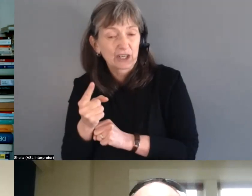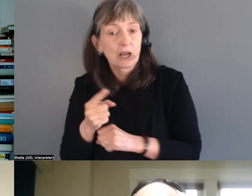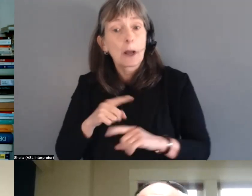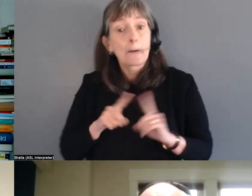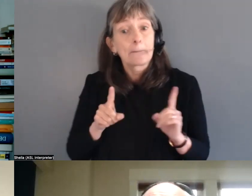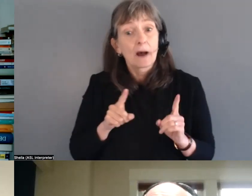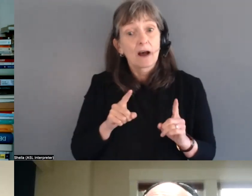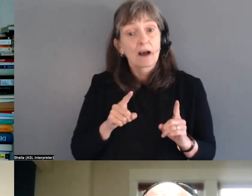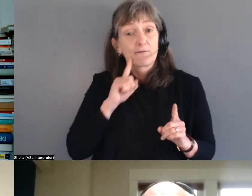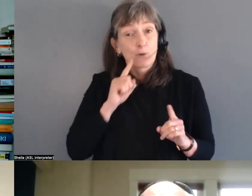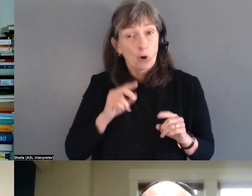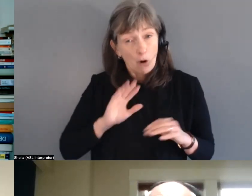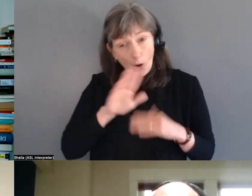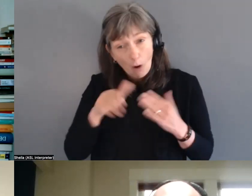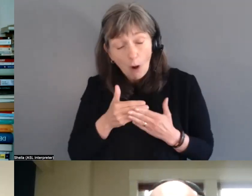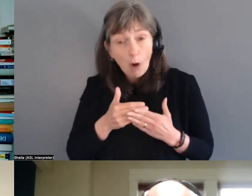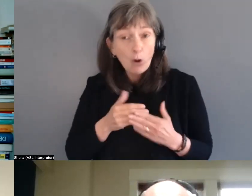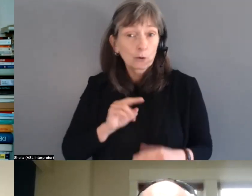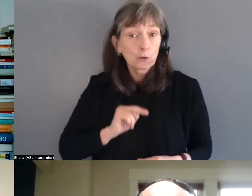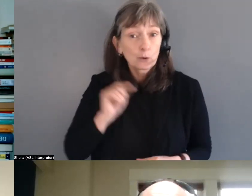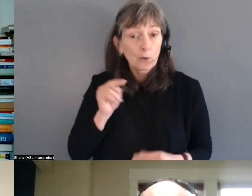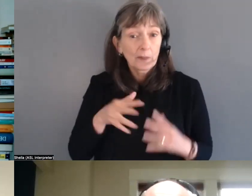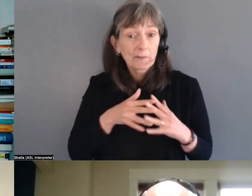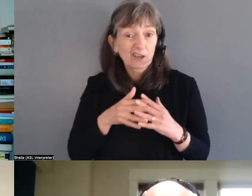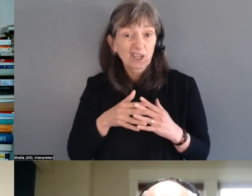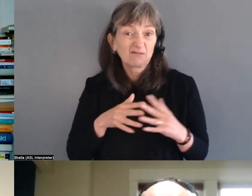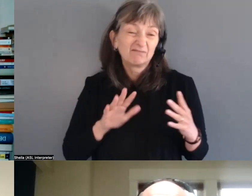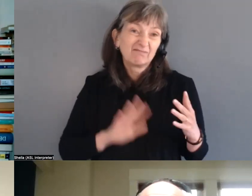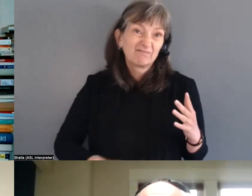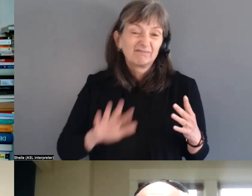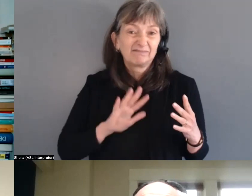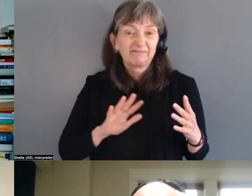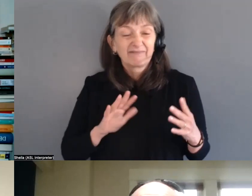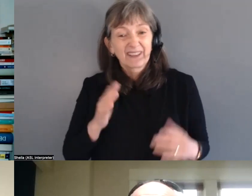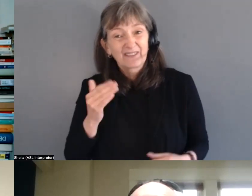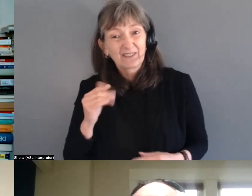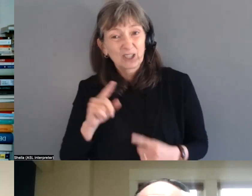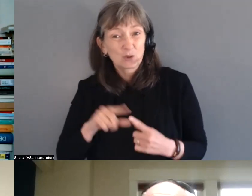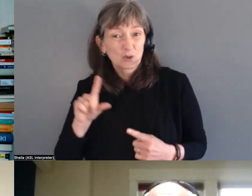market, we would have around 15% to an optimistic 20% of the data with Thema.